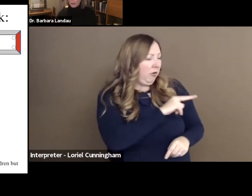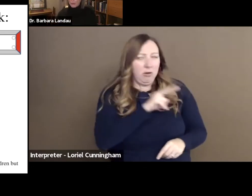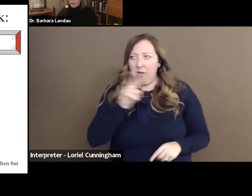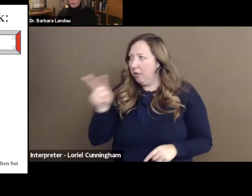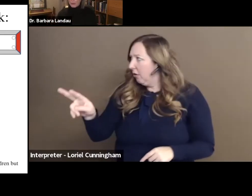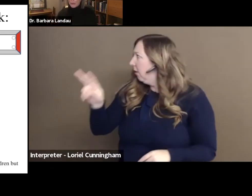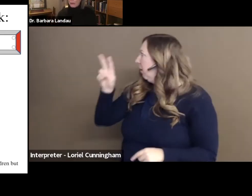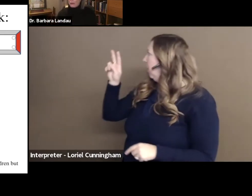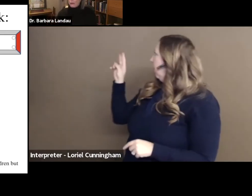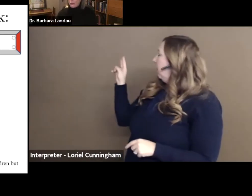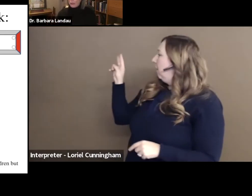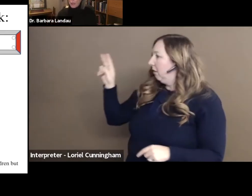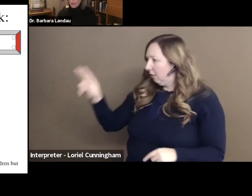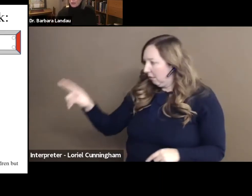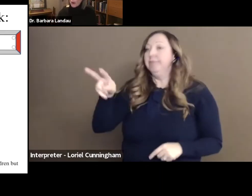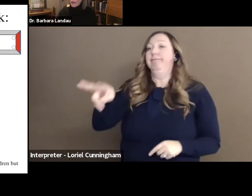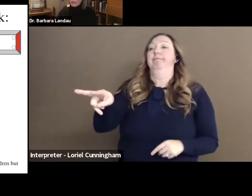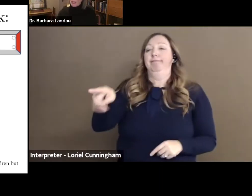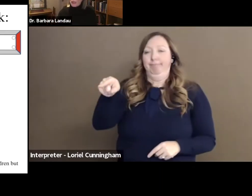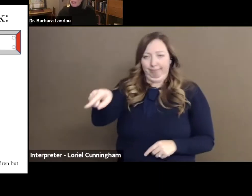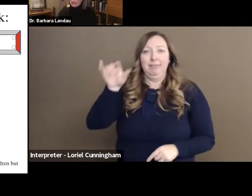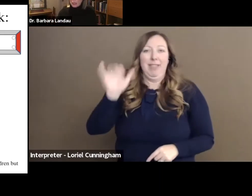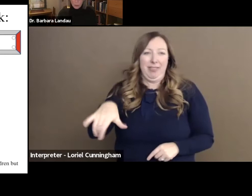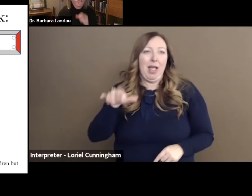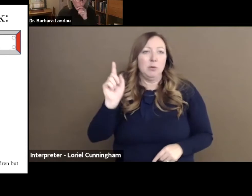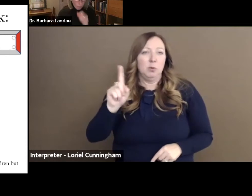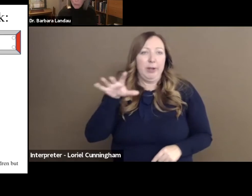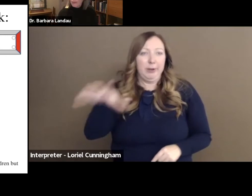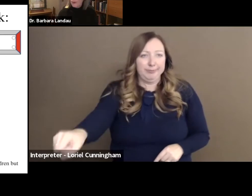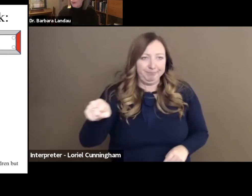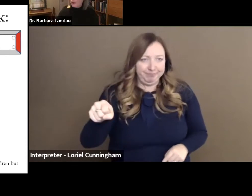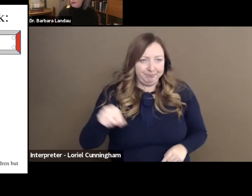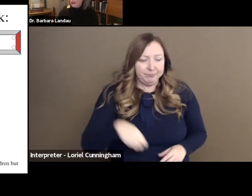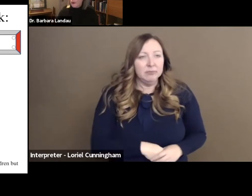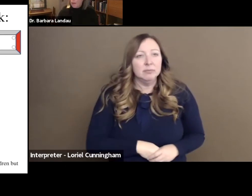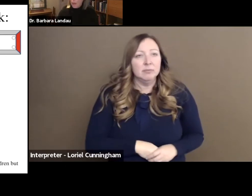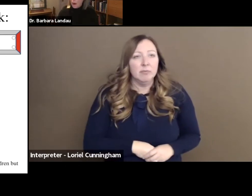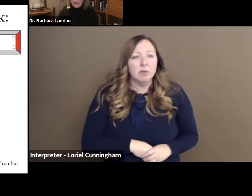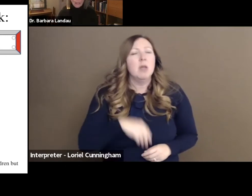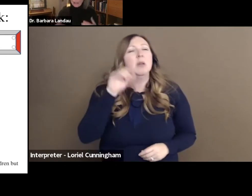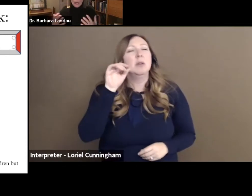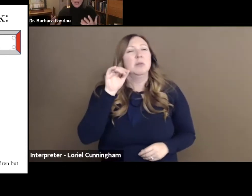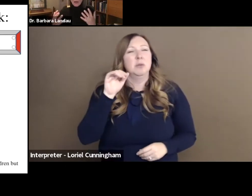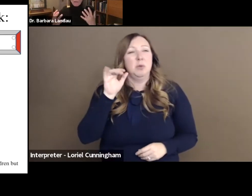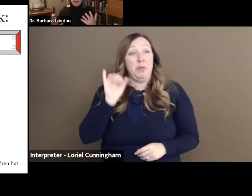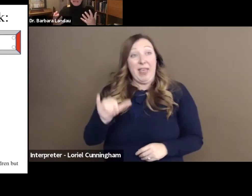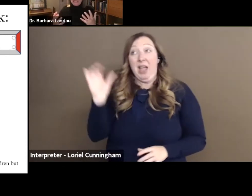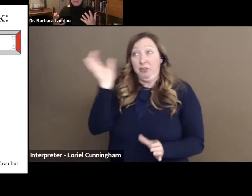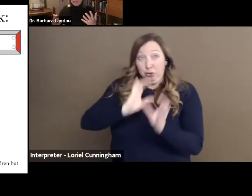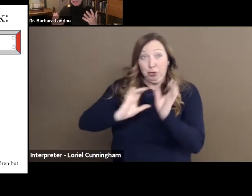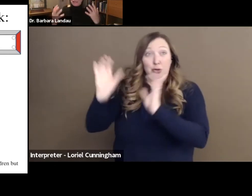uh their solution so what that says is people with williams syndrome are